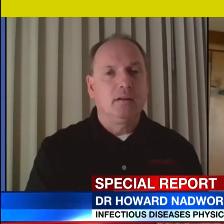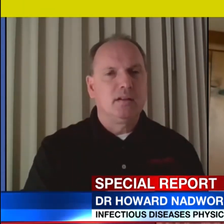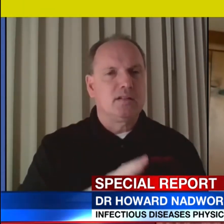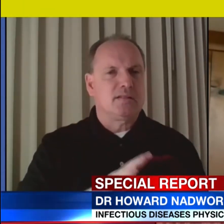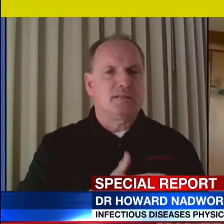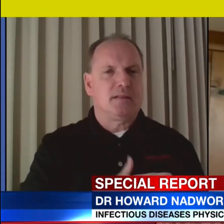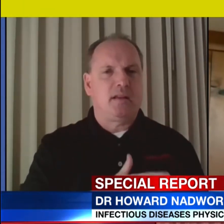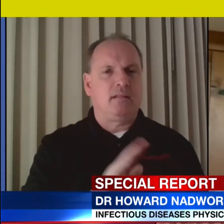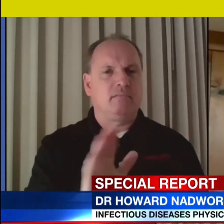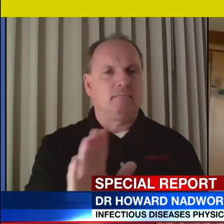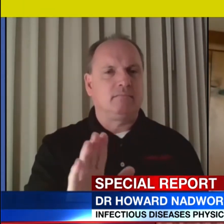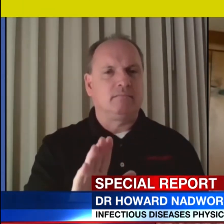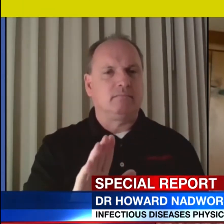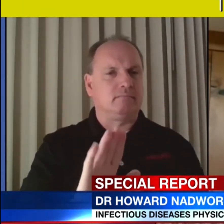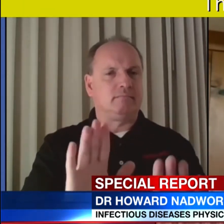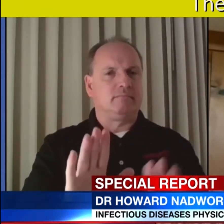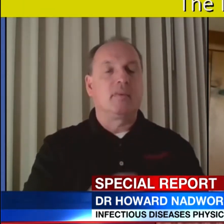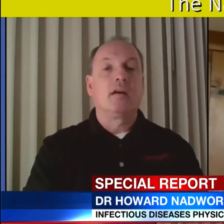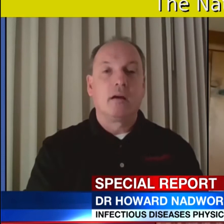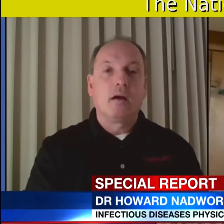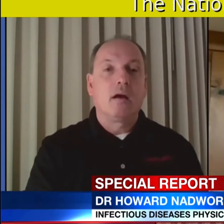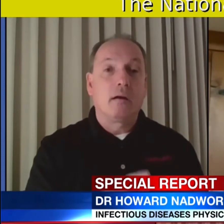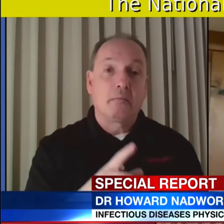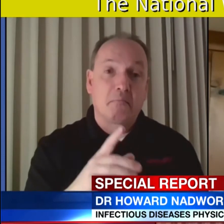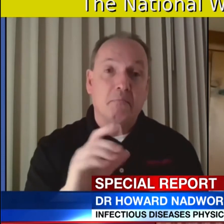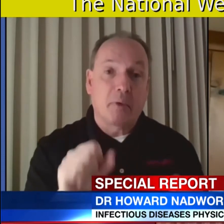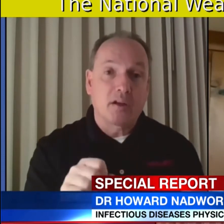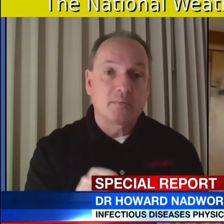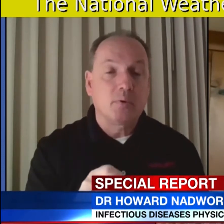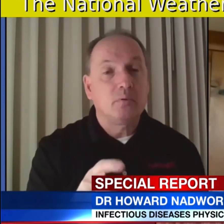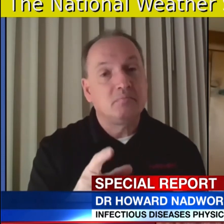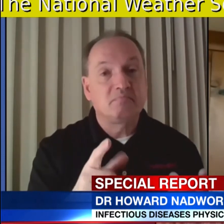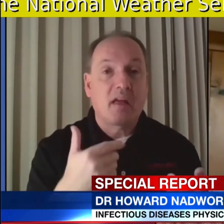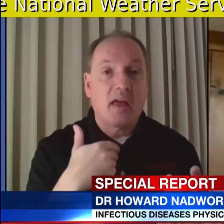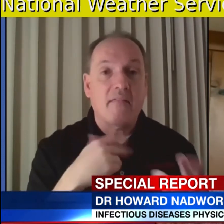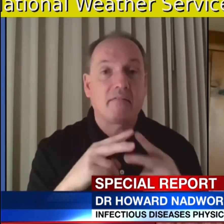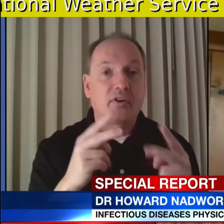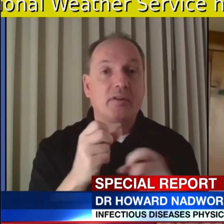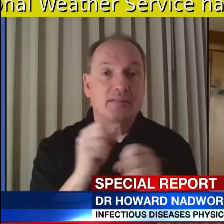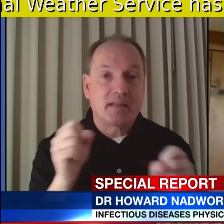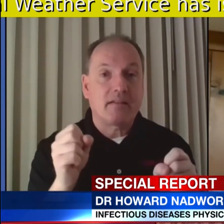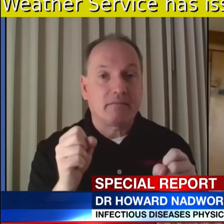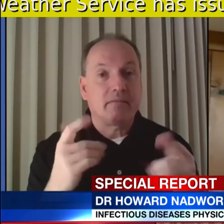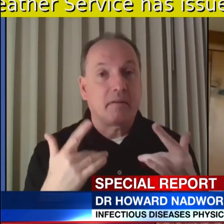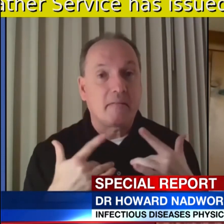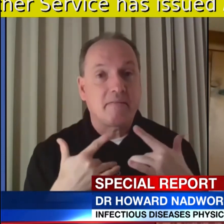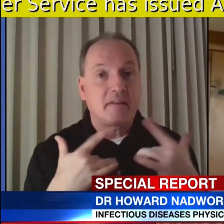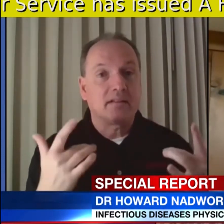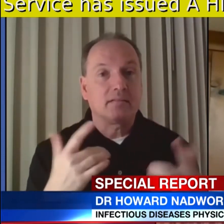WEARING MASKS AND THEY ARE NOT SINGING, WHICH IS ONE WAY TO SPREAD THE VIRUS